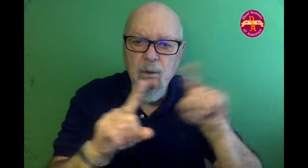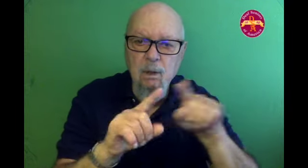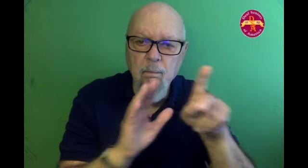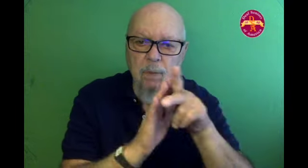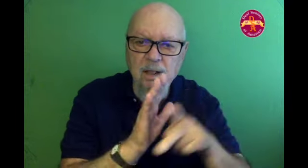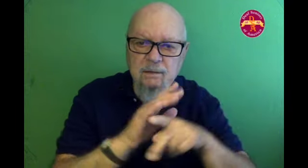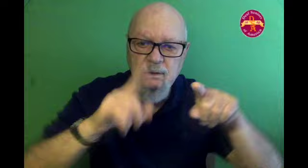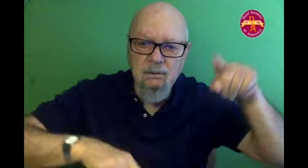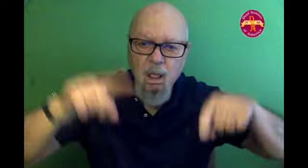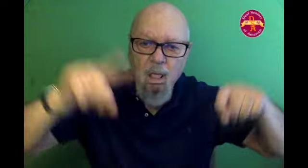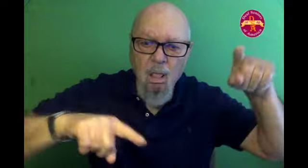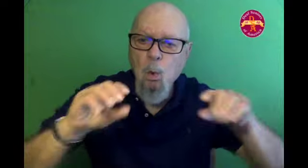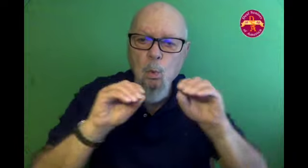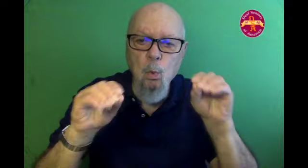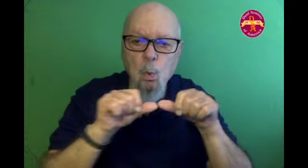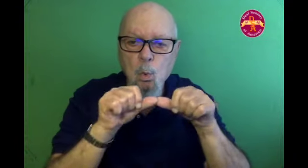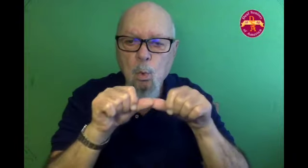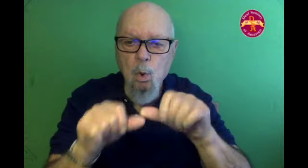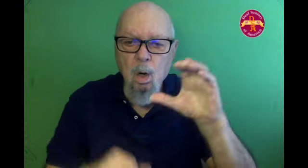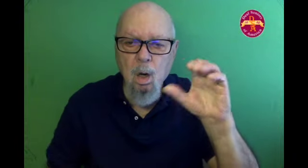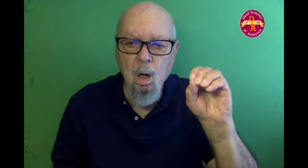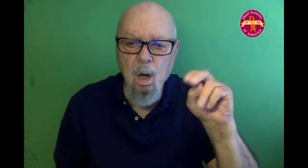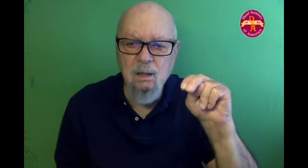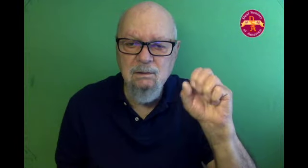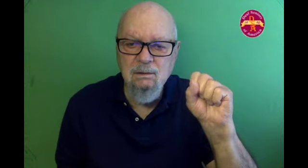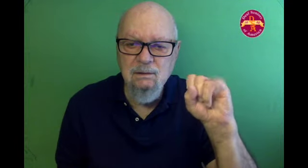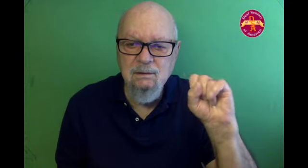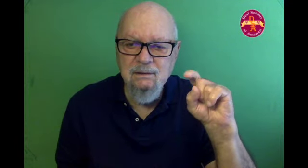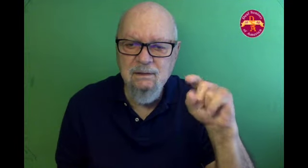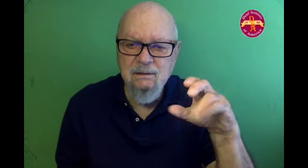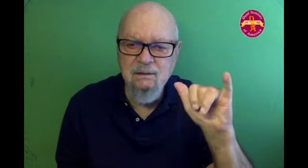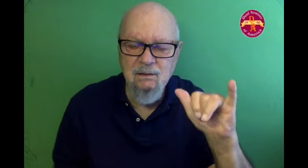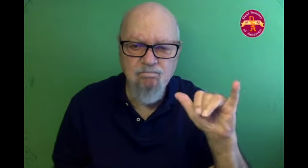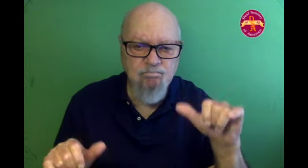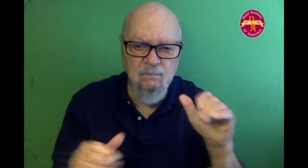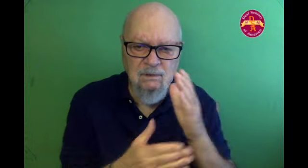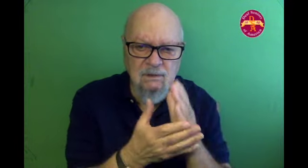There is no consistency.